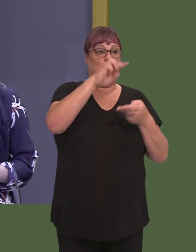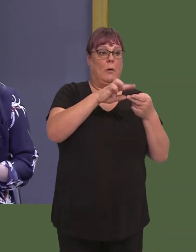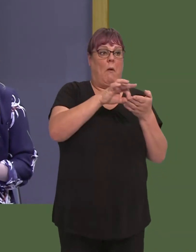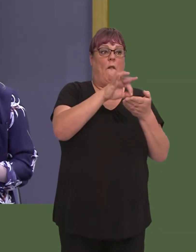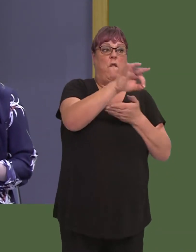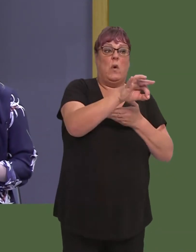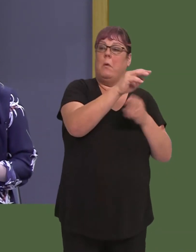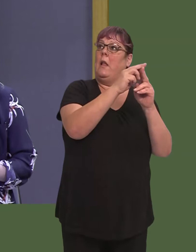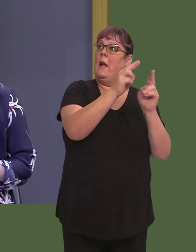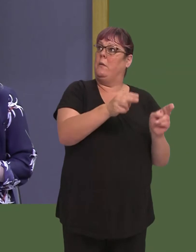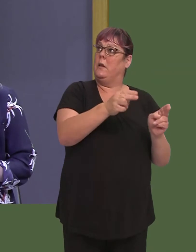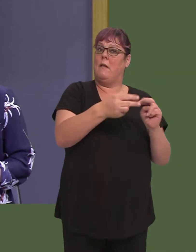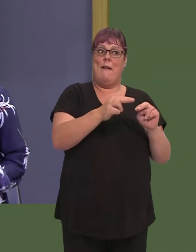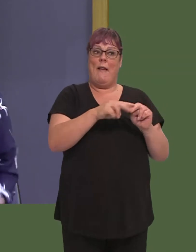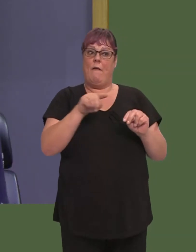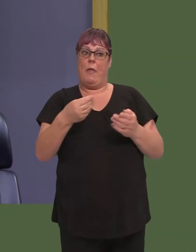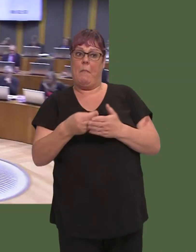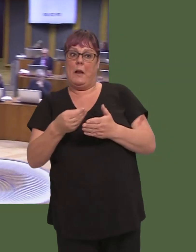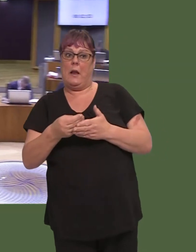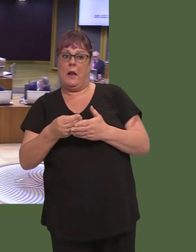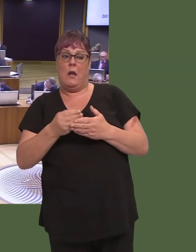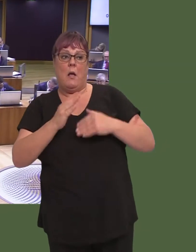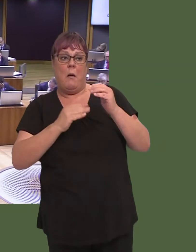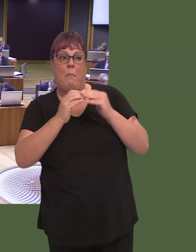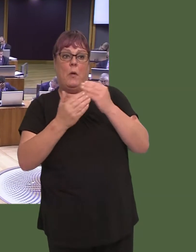those funds went into creating more social housing in our communities.